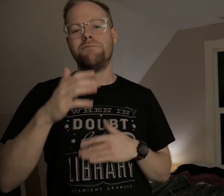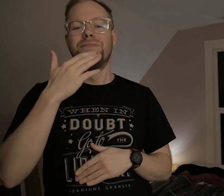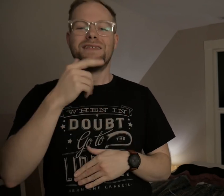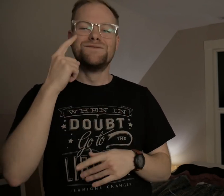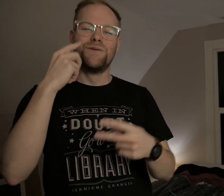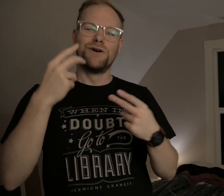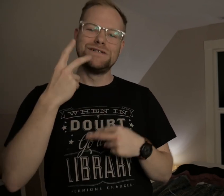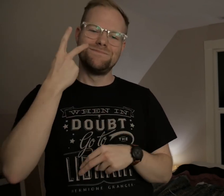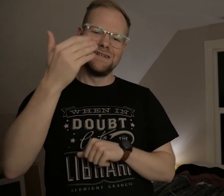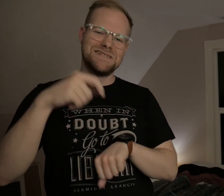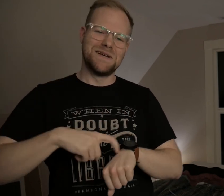Thanks for watching, see you next time.